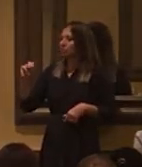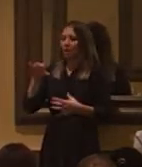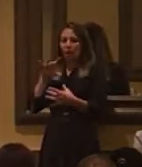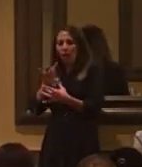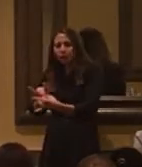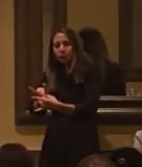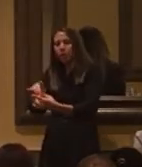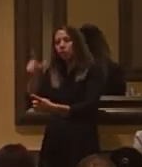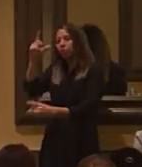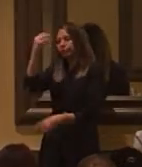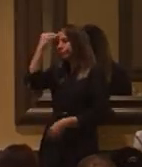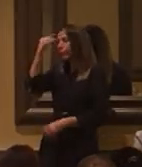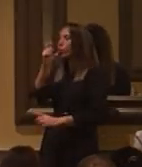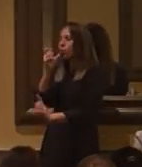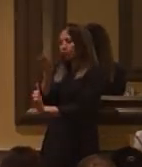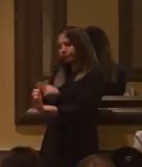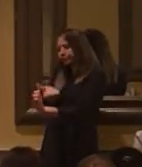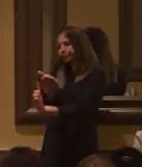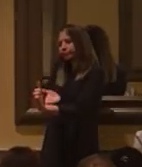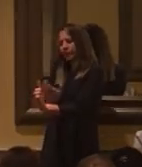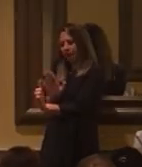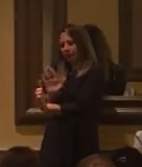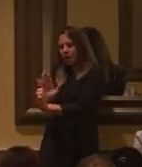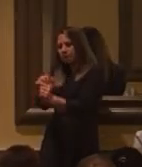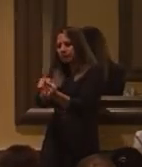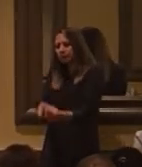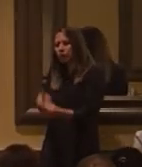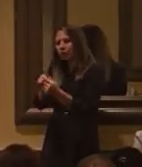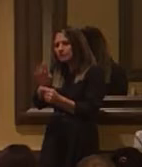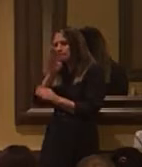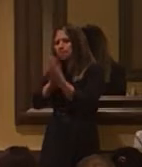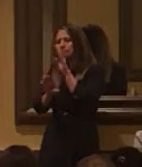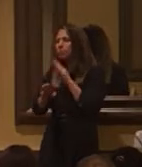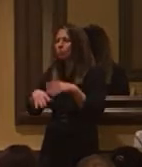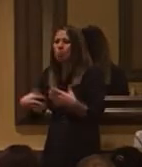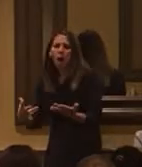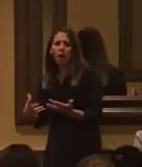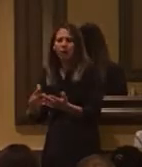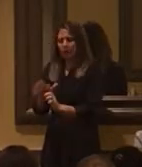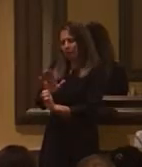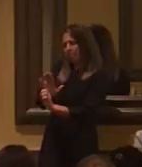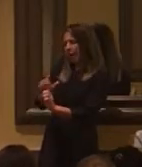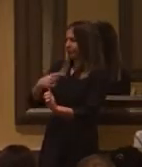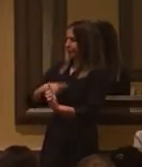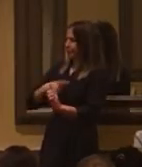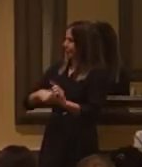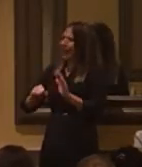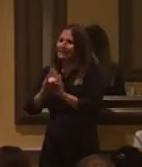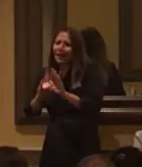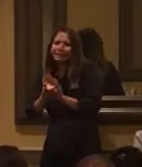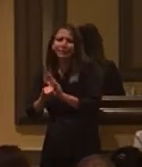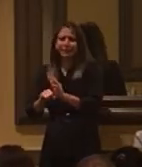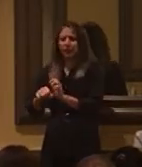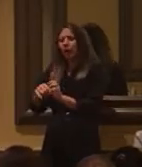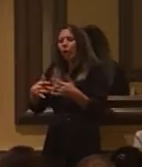who they are, what they're struggling with, their identity, what's going on at home, what's going on around them.